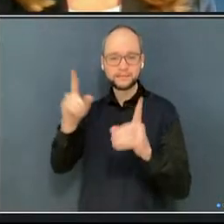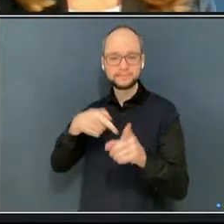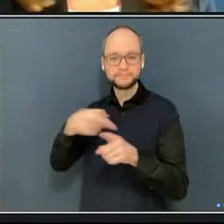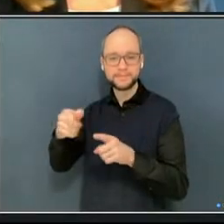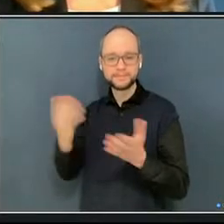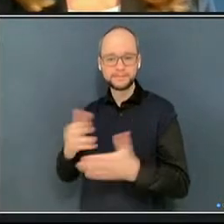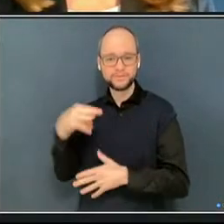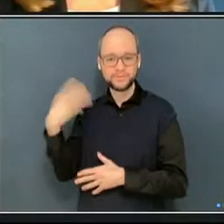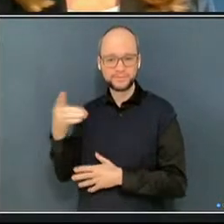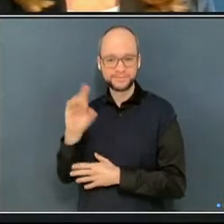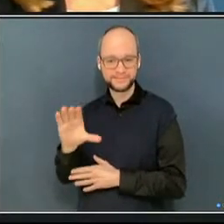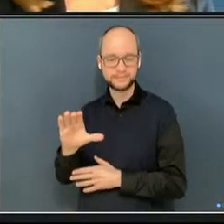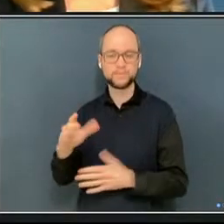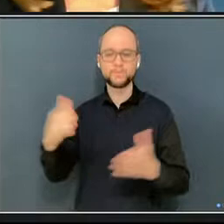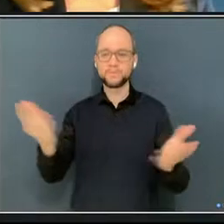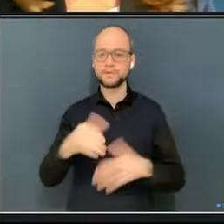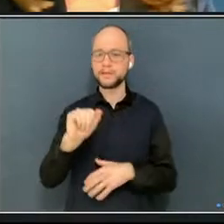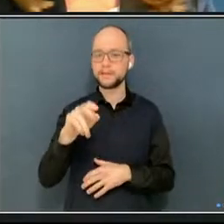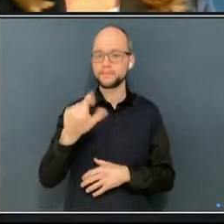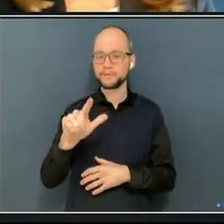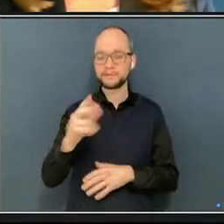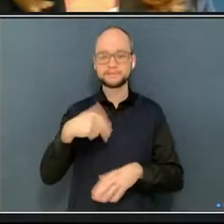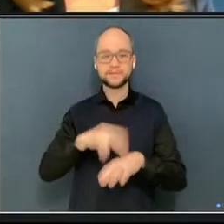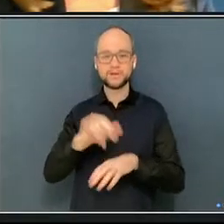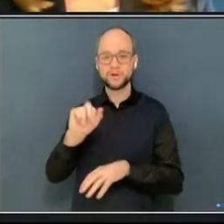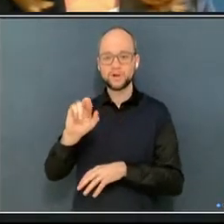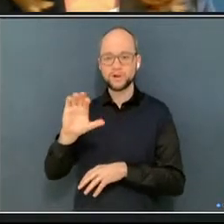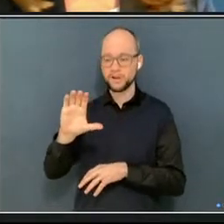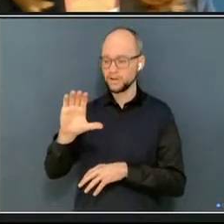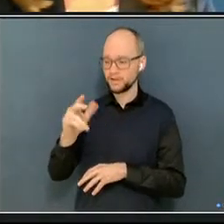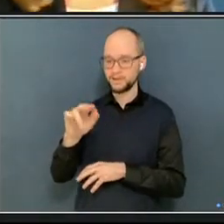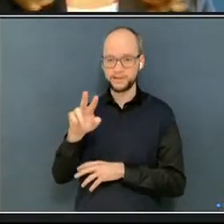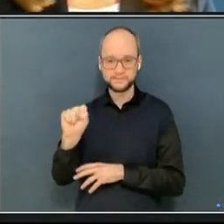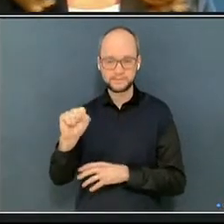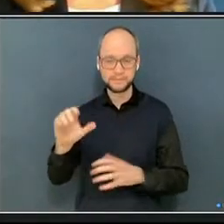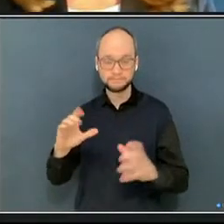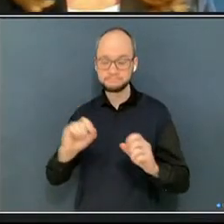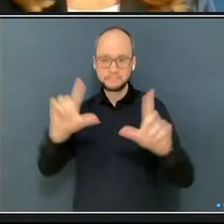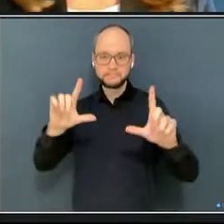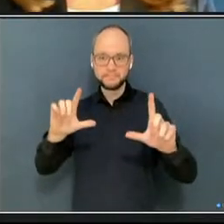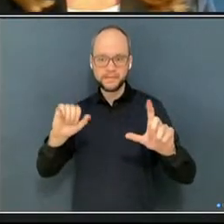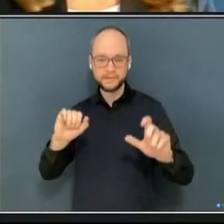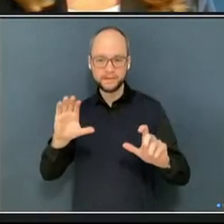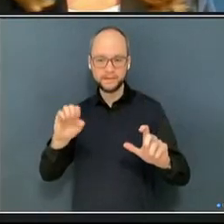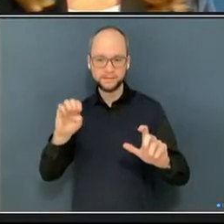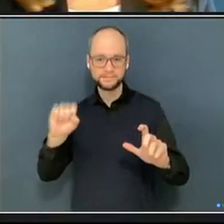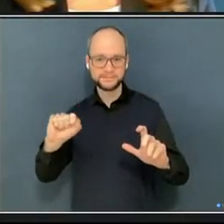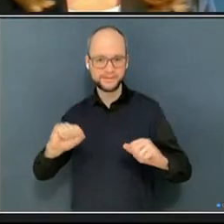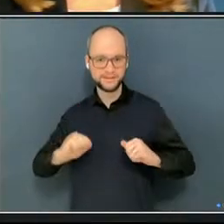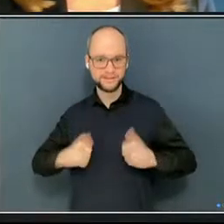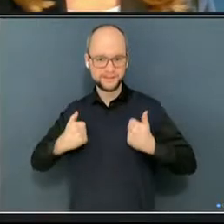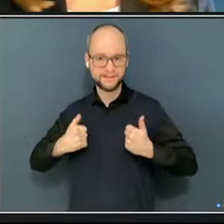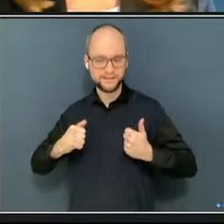Archives comes alive Young Learners Program. You can find information about our future programs